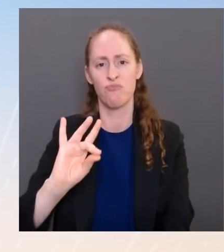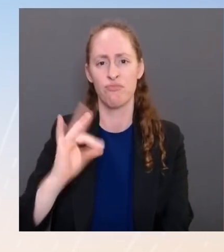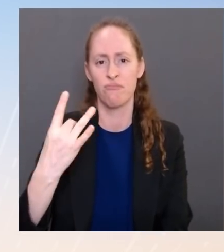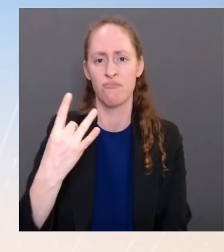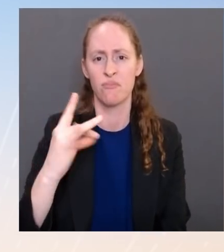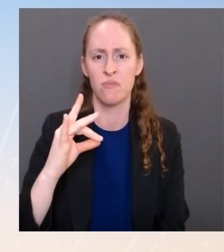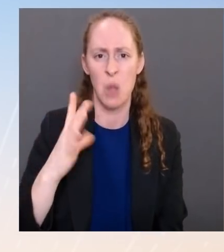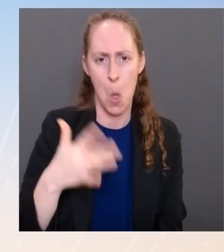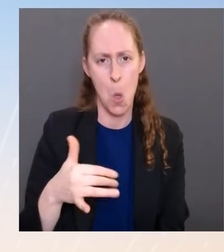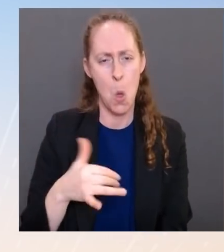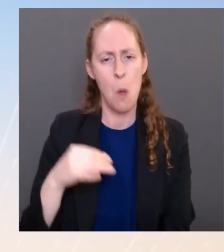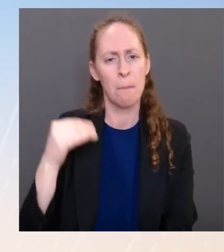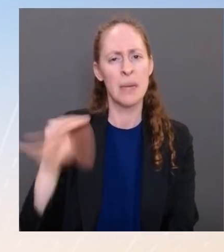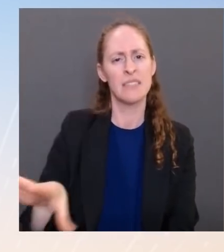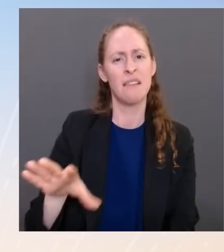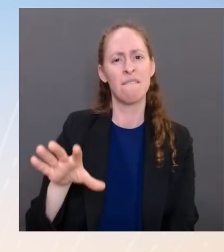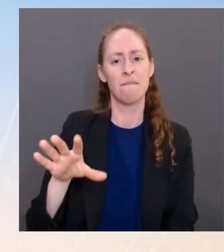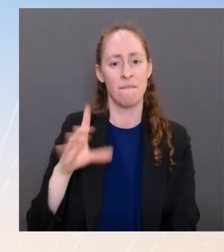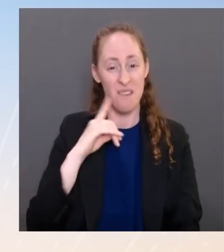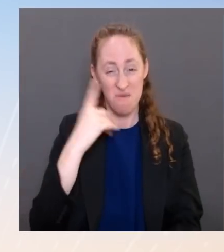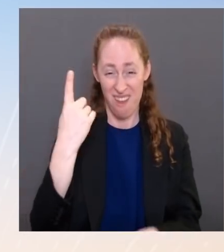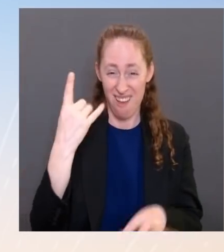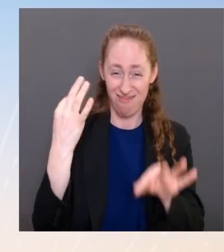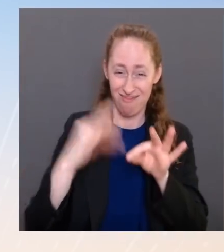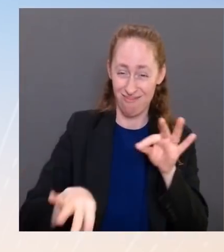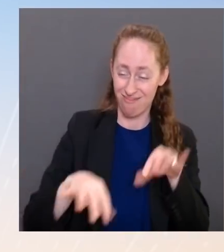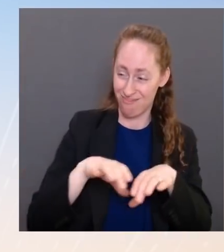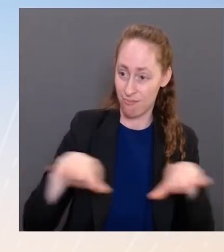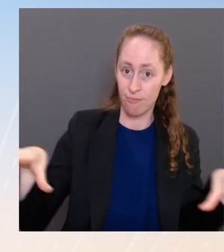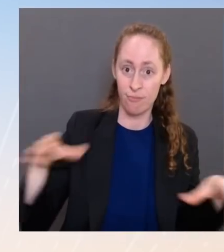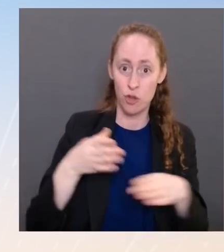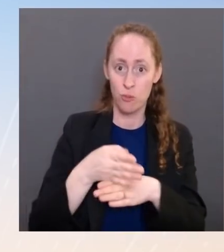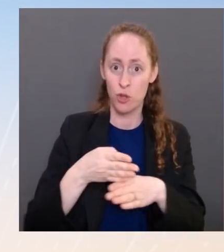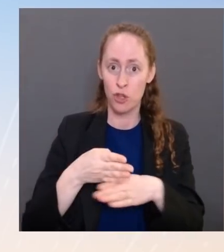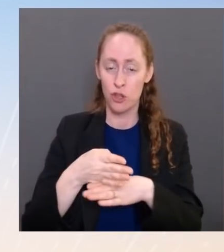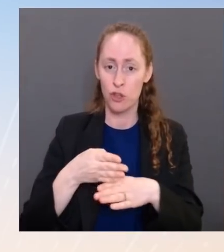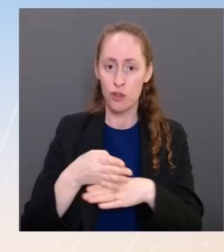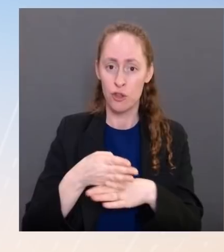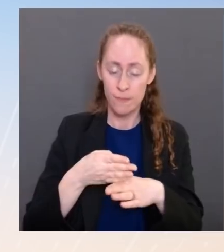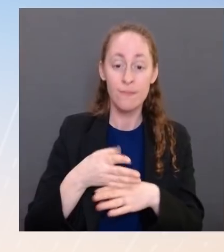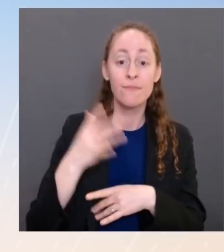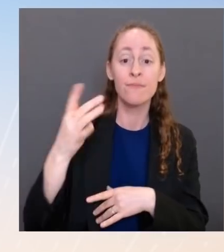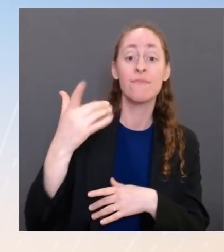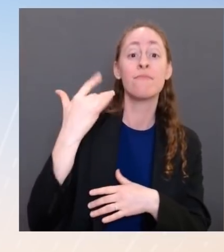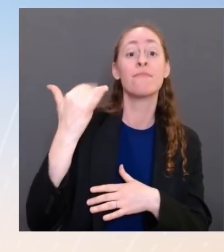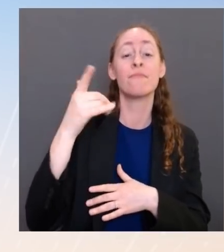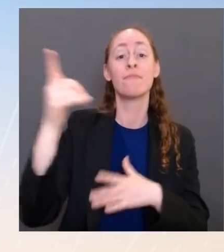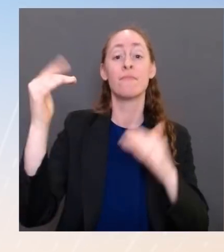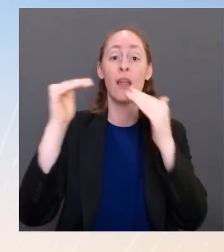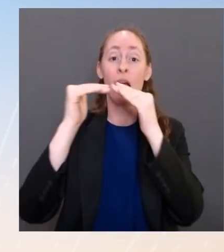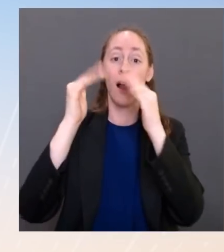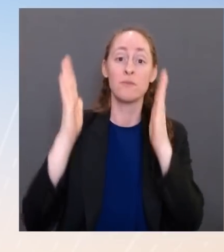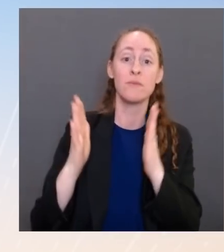saying 30,000 houses are $30,000 more expensive because of the cost of the -- of material.